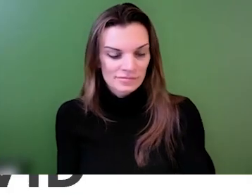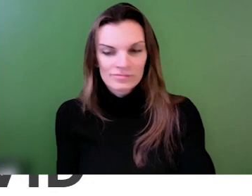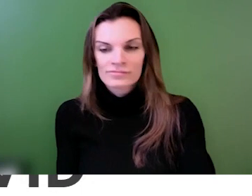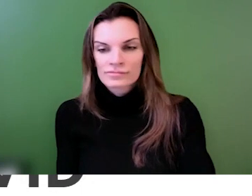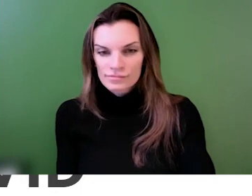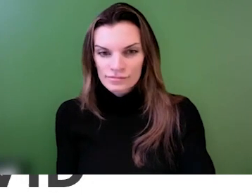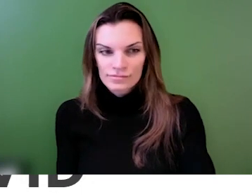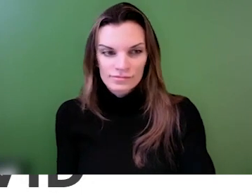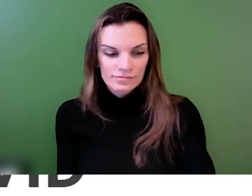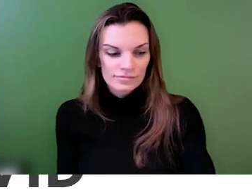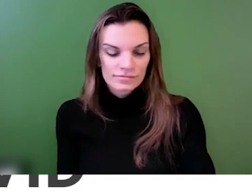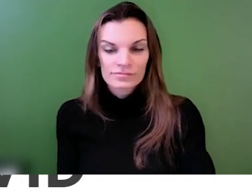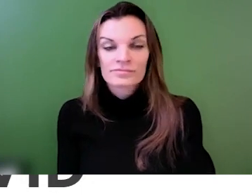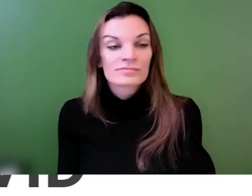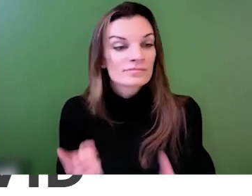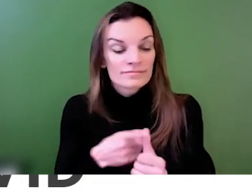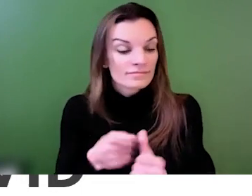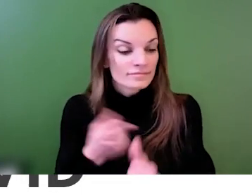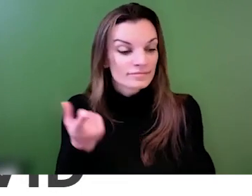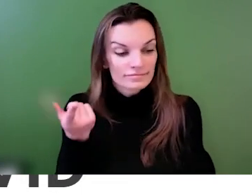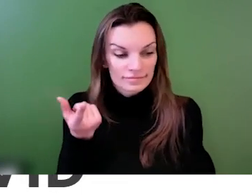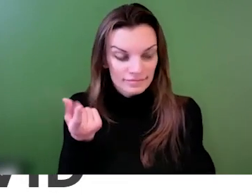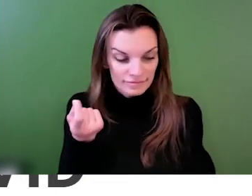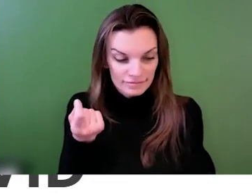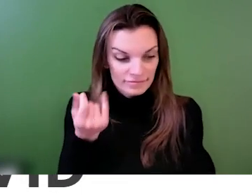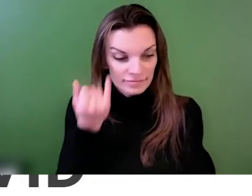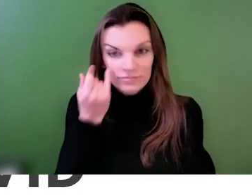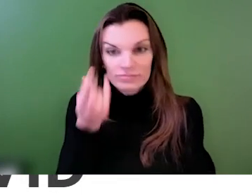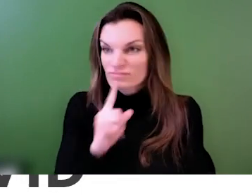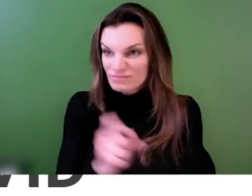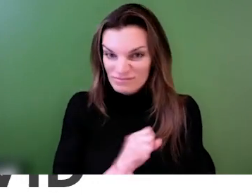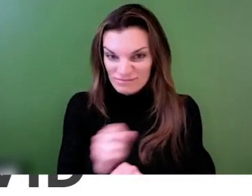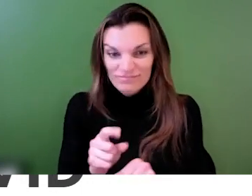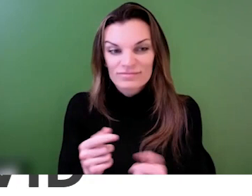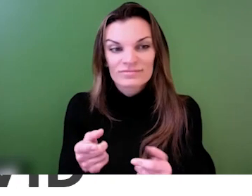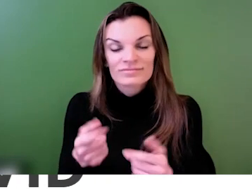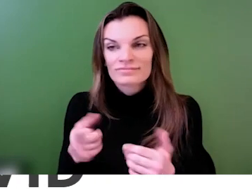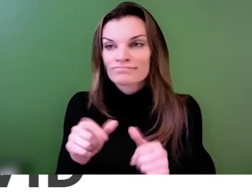All right, so first thing to do if you have long COVID or if you are experiencing any of